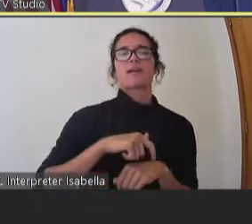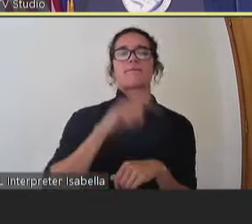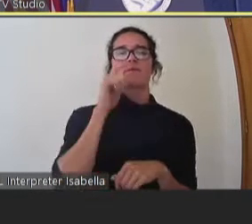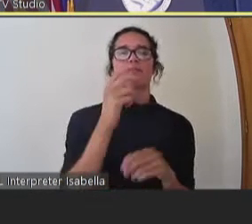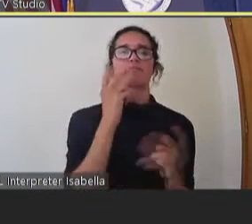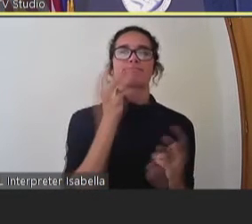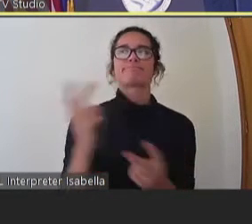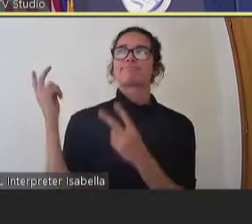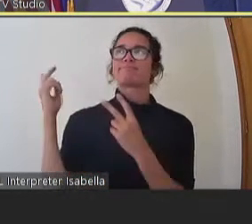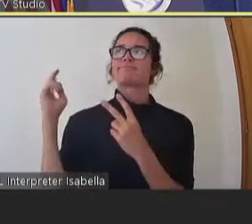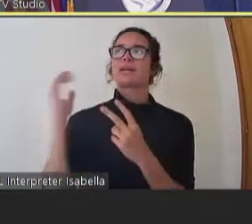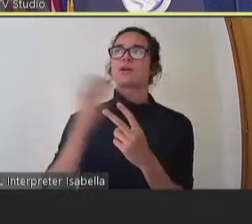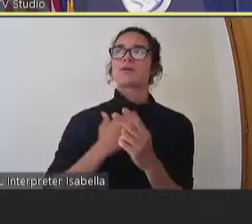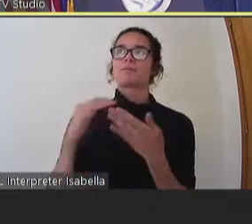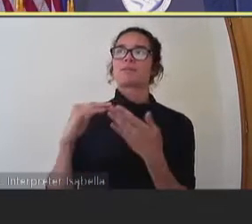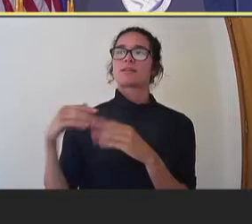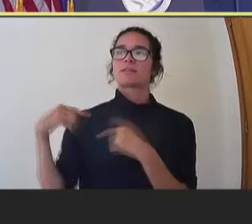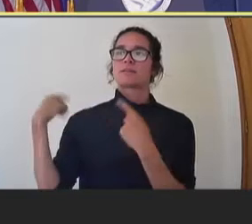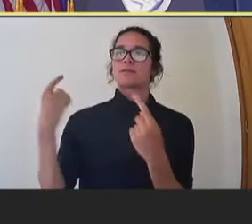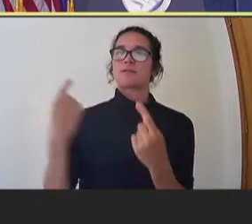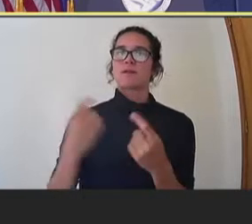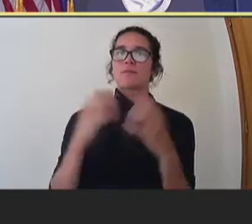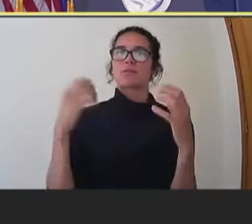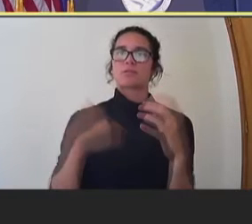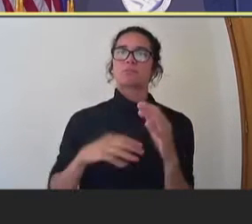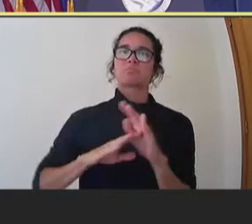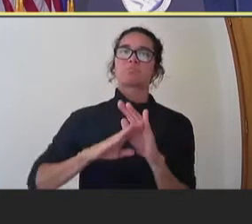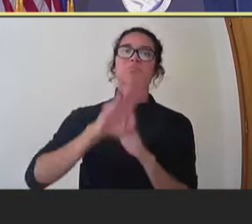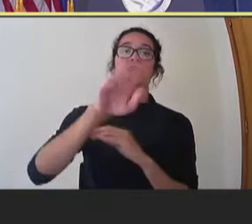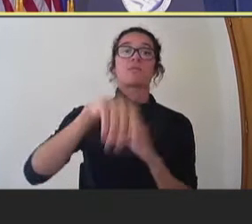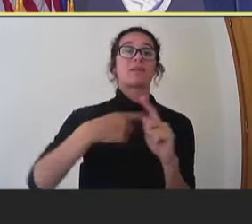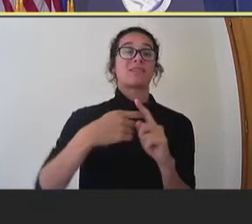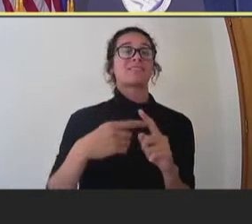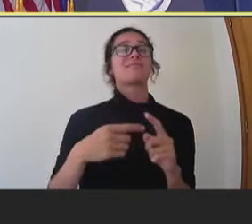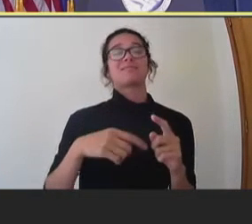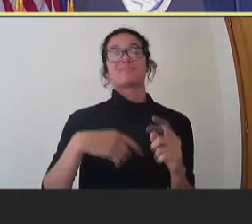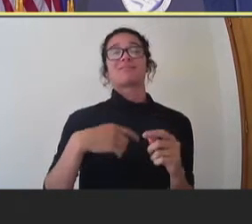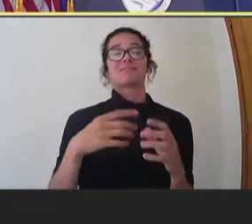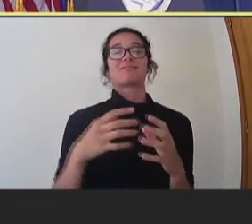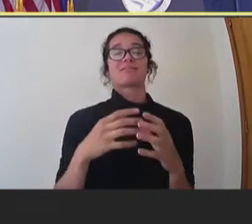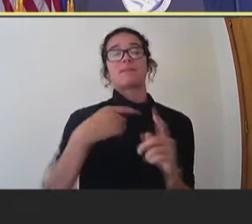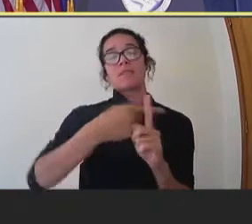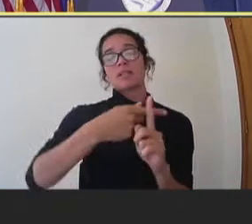but also how much farther we have to go. Pride reminds us that we are a strong,